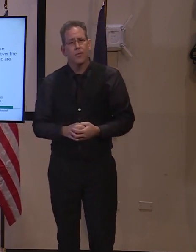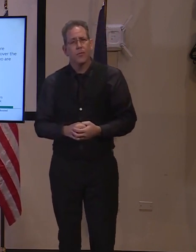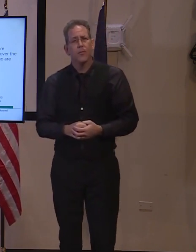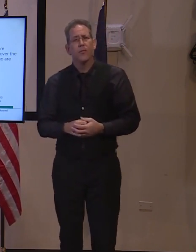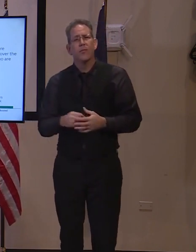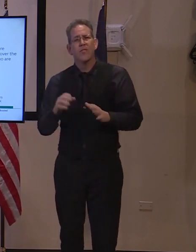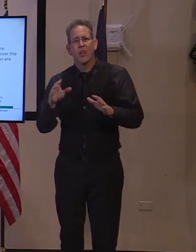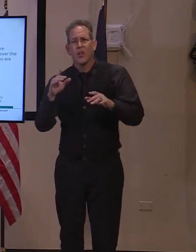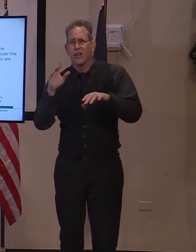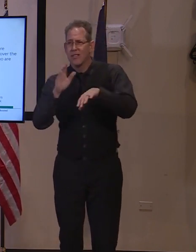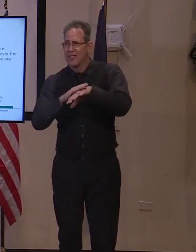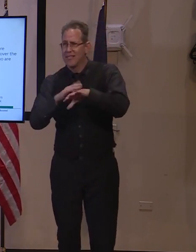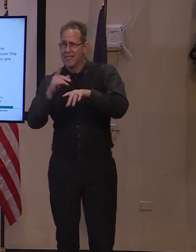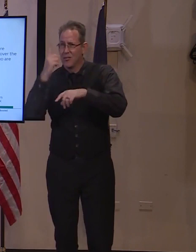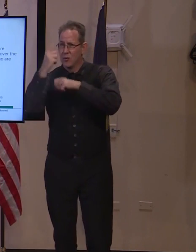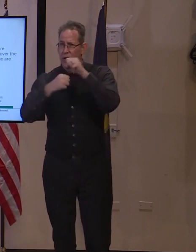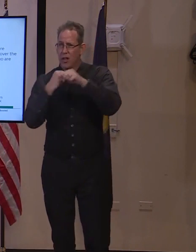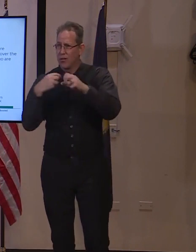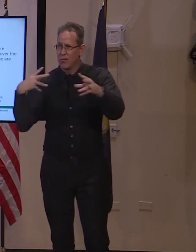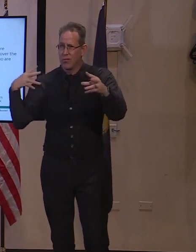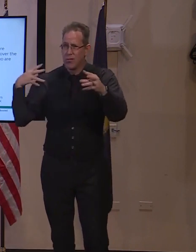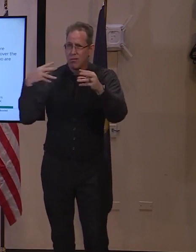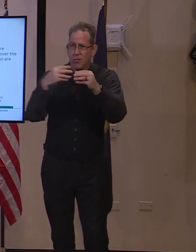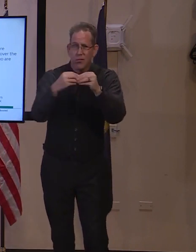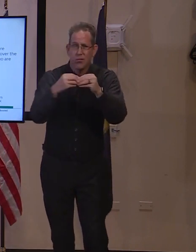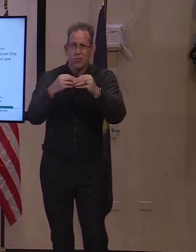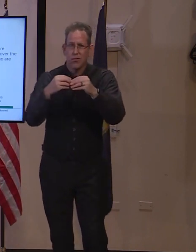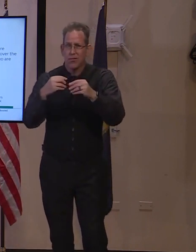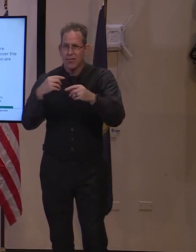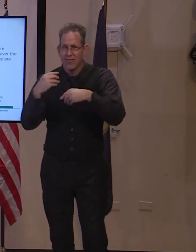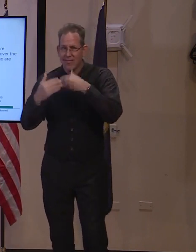done, uh, that we refreshed from earlier this year, estimates that in